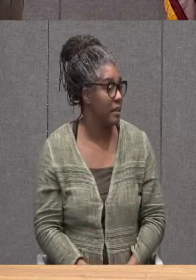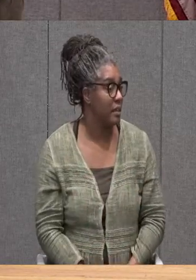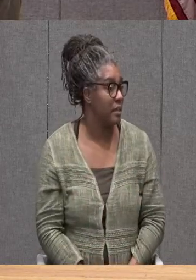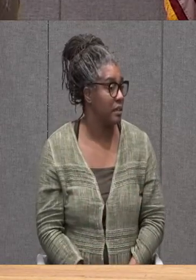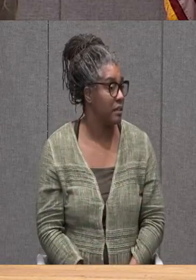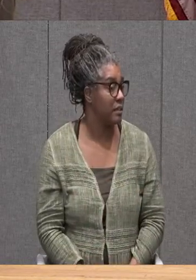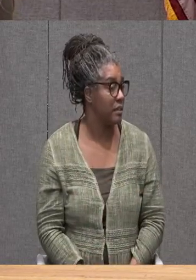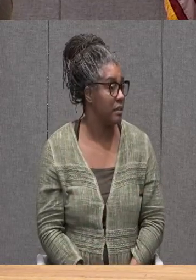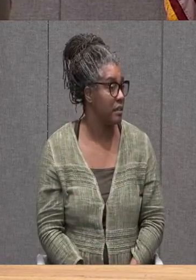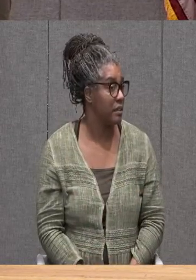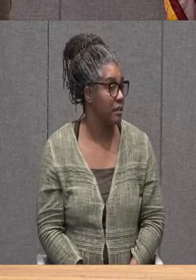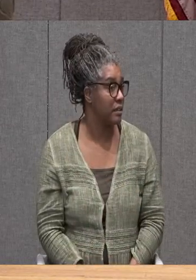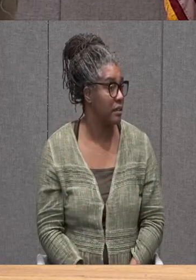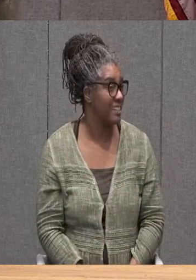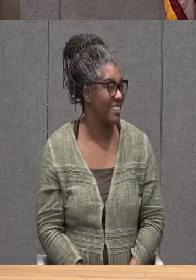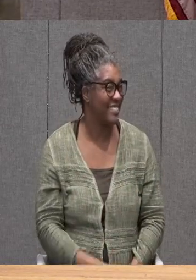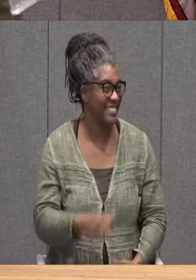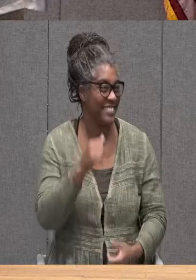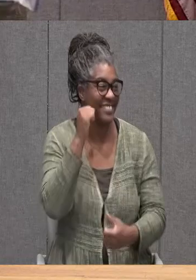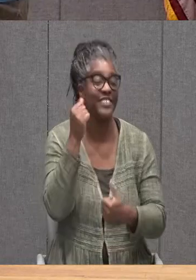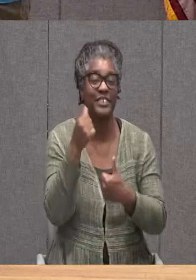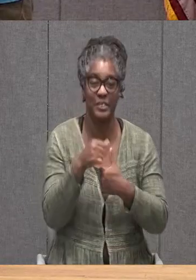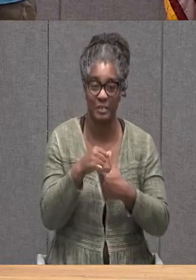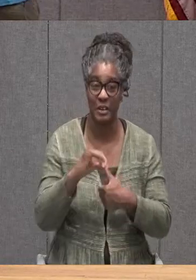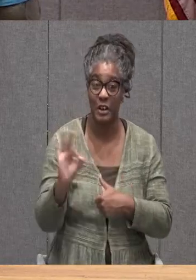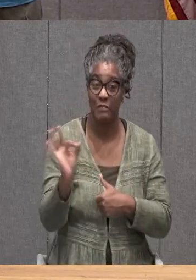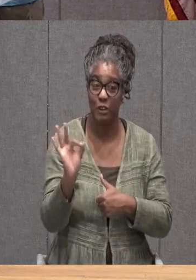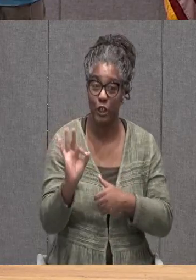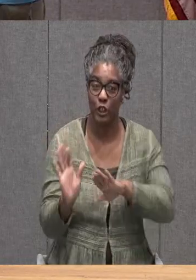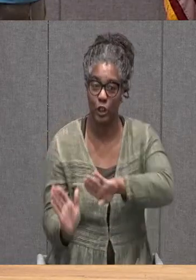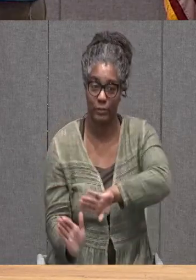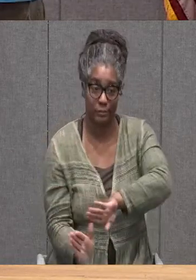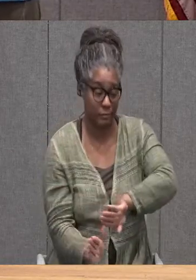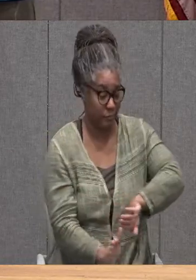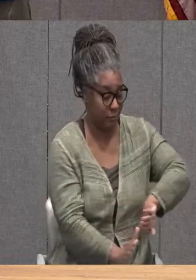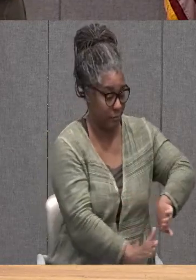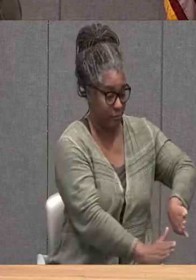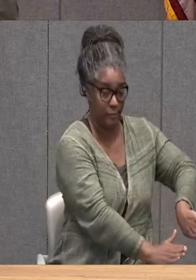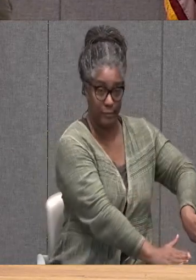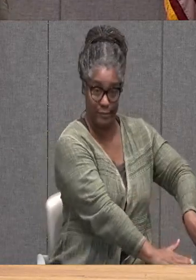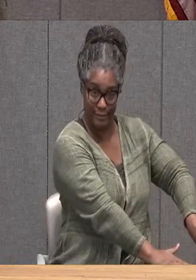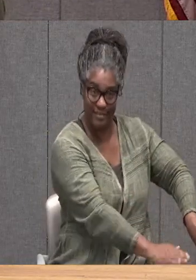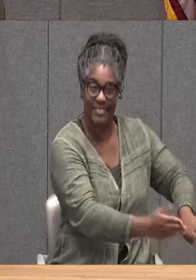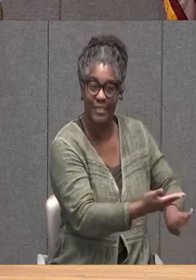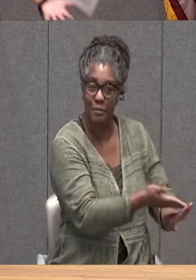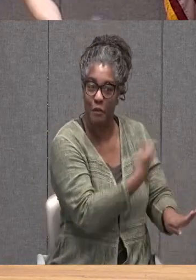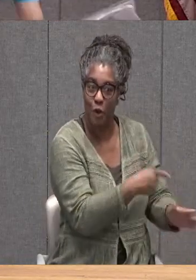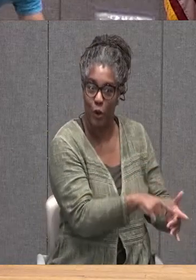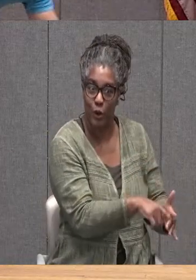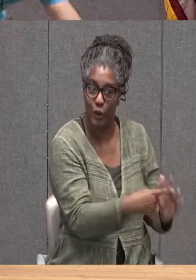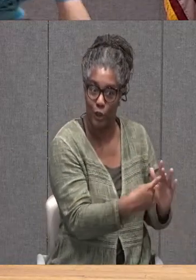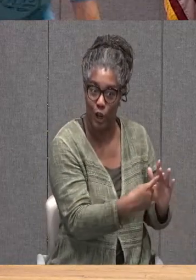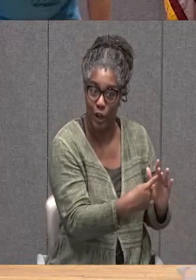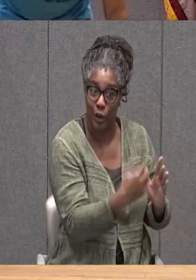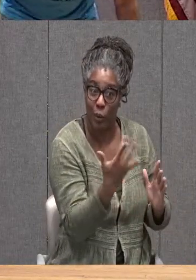And remember to move furniture out of your way before you get too busy watching your equipment.